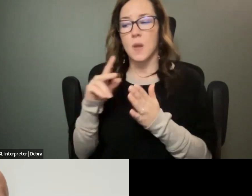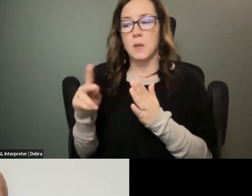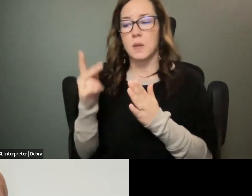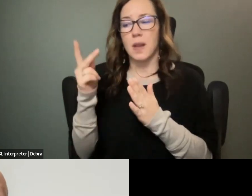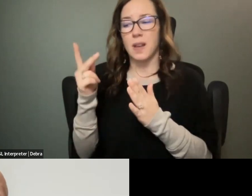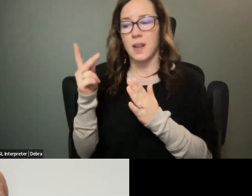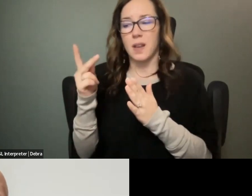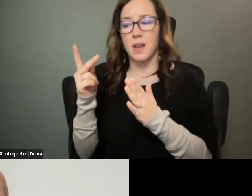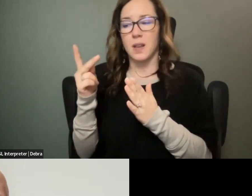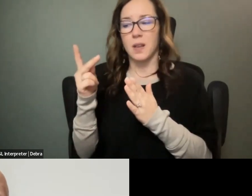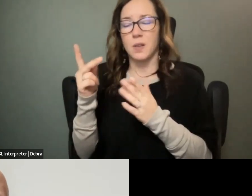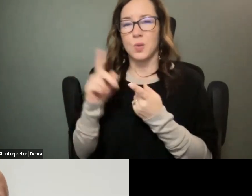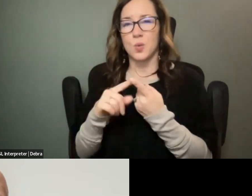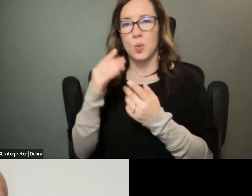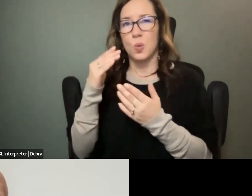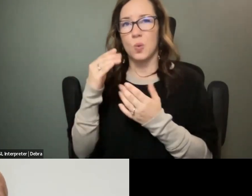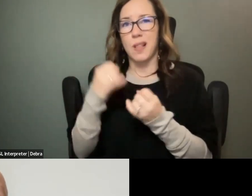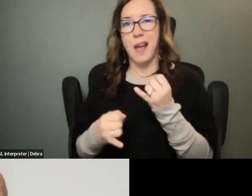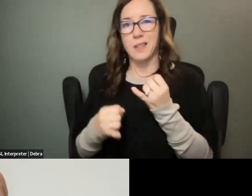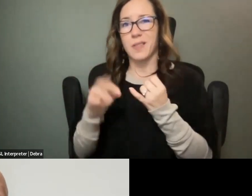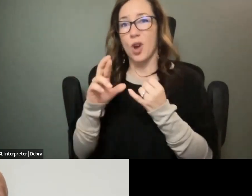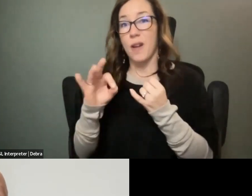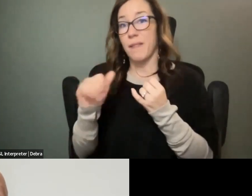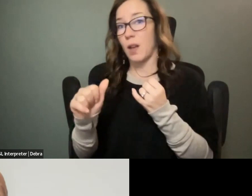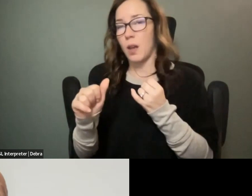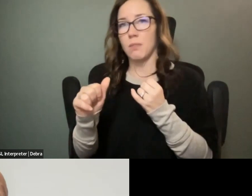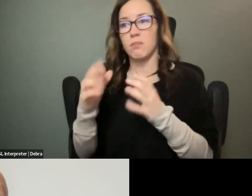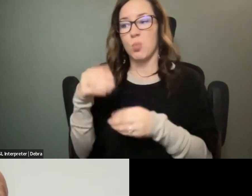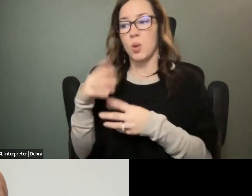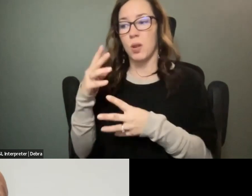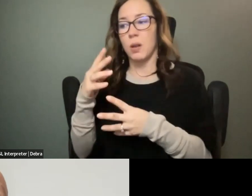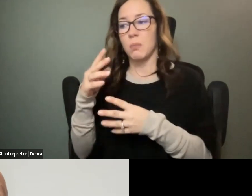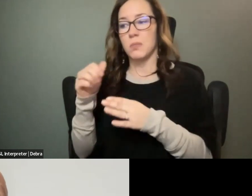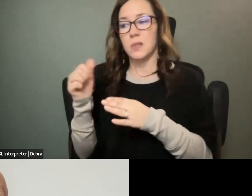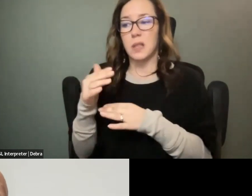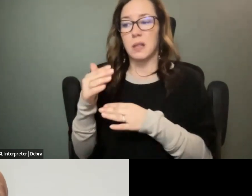so please look that up and send us an